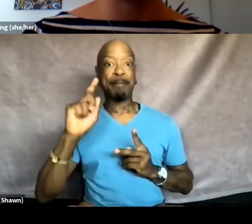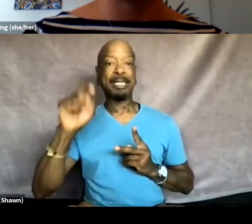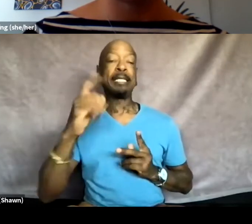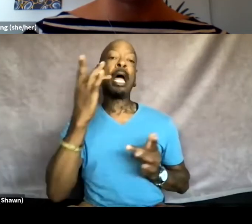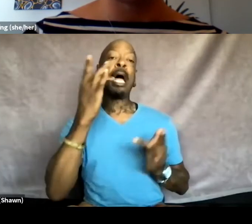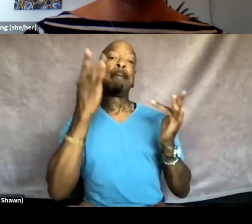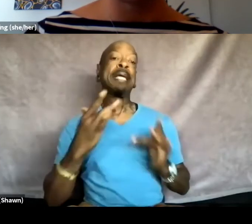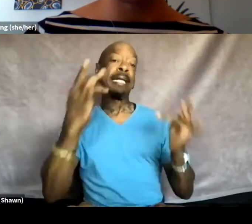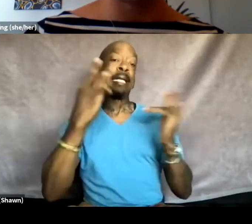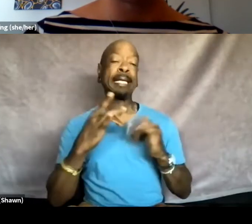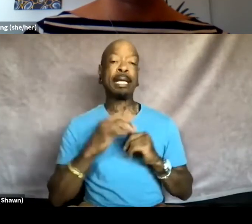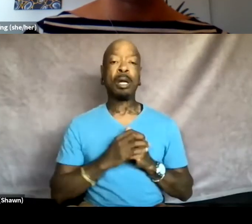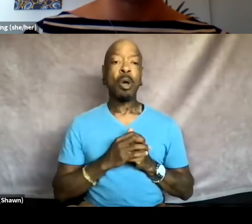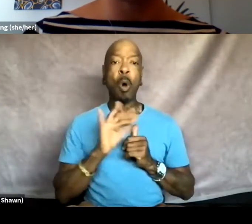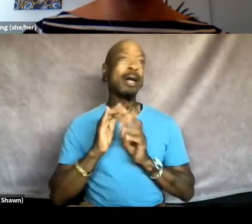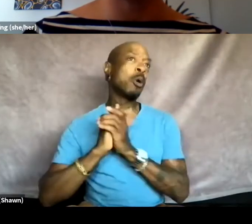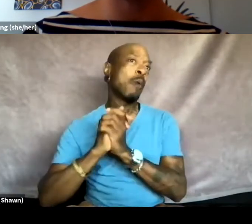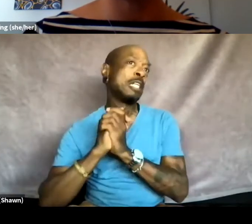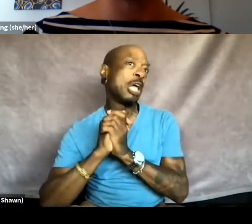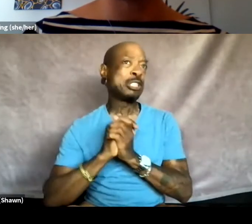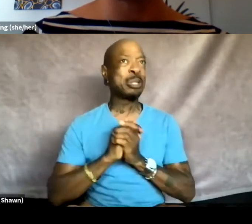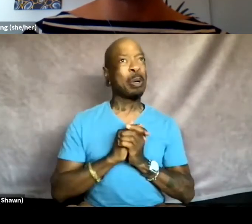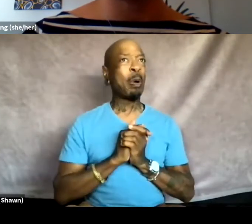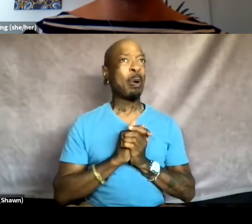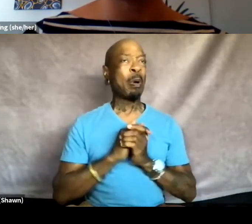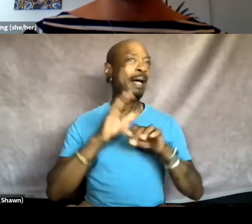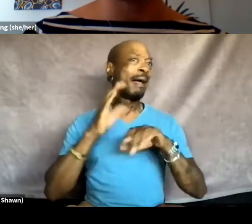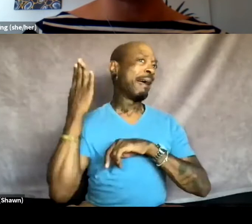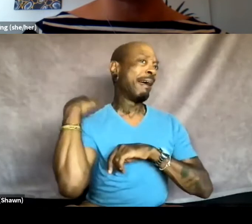but in an infantilizing way you know I don't congratulate you because I got out of bed